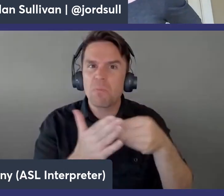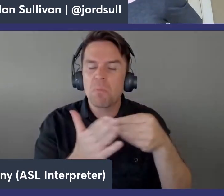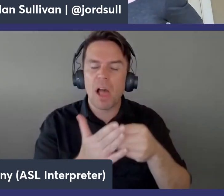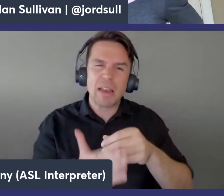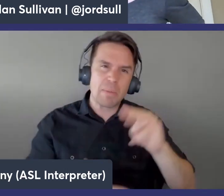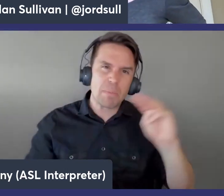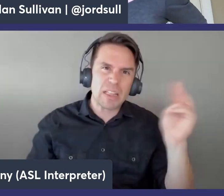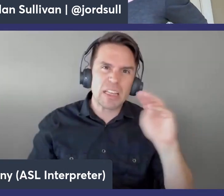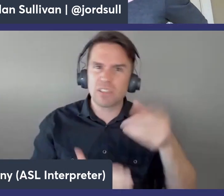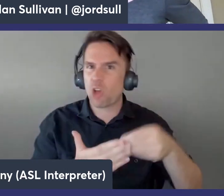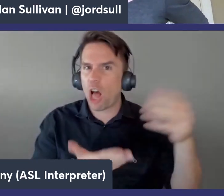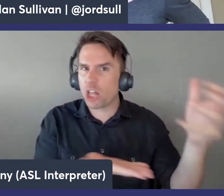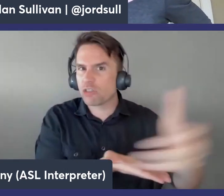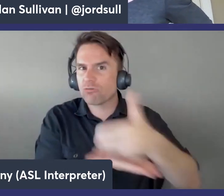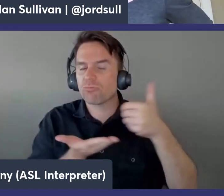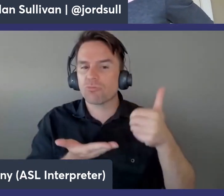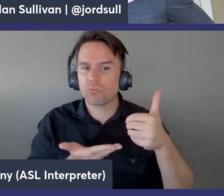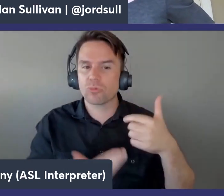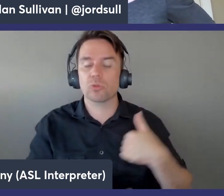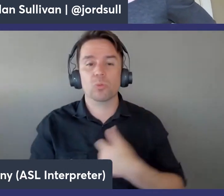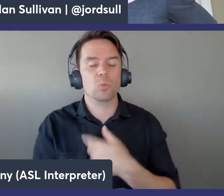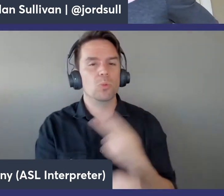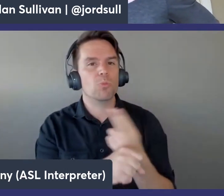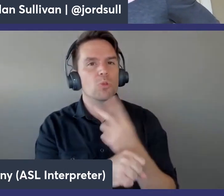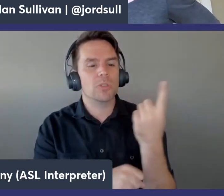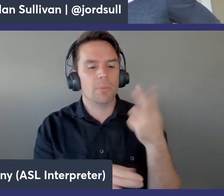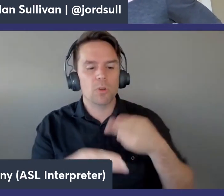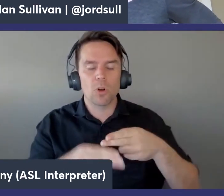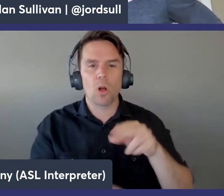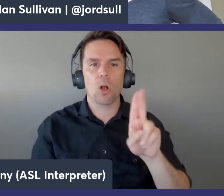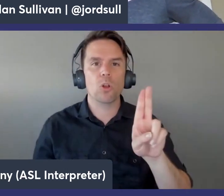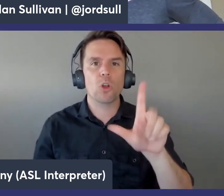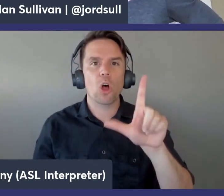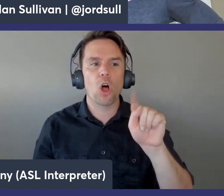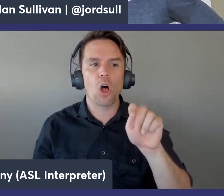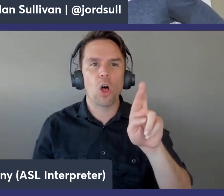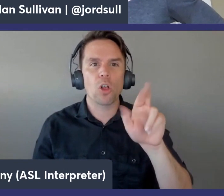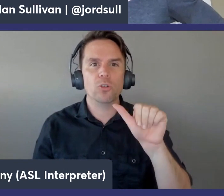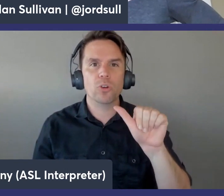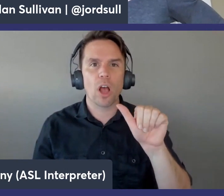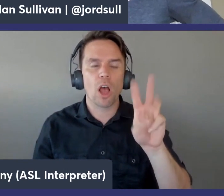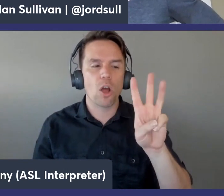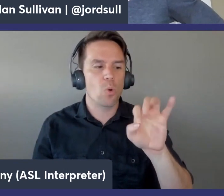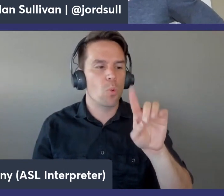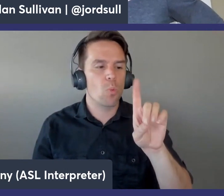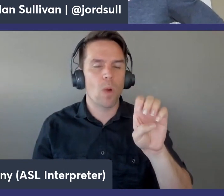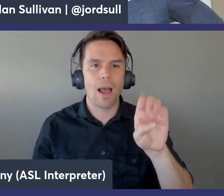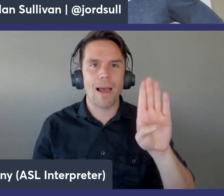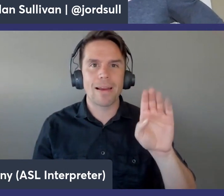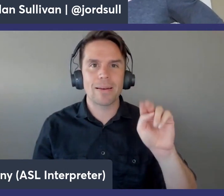We were using something called ultra-wideband technology to track assets. Basically, you know,